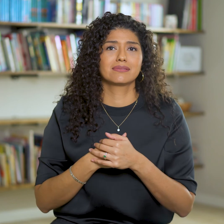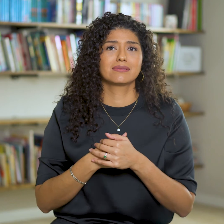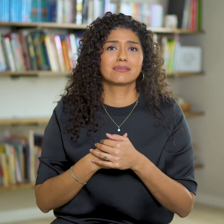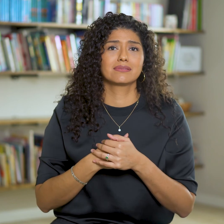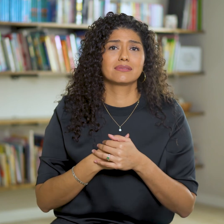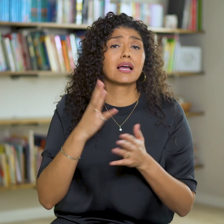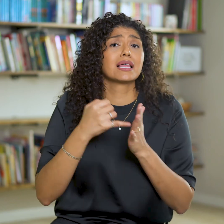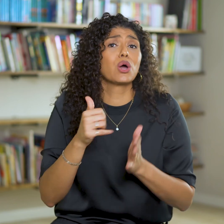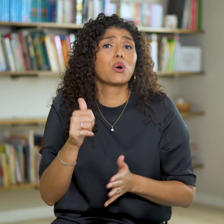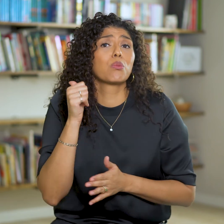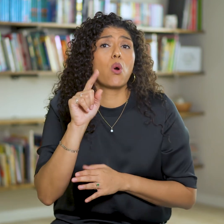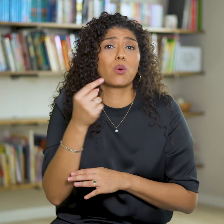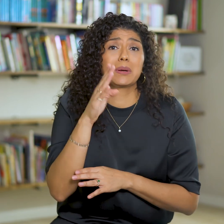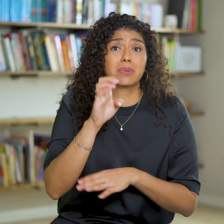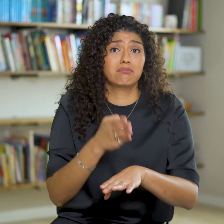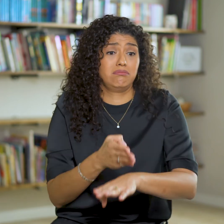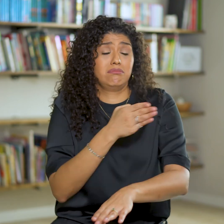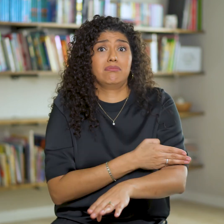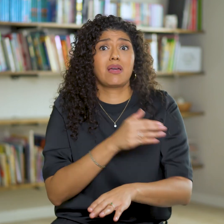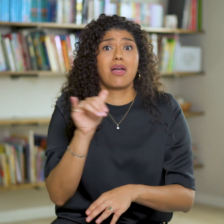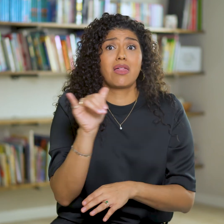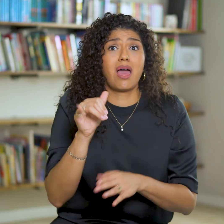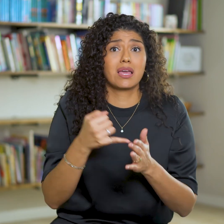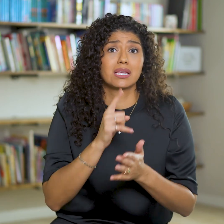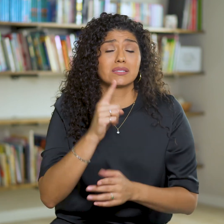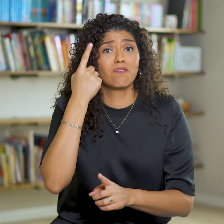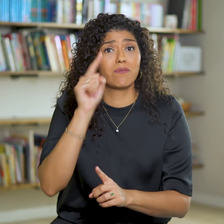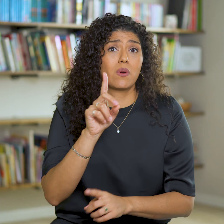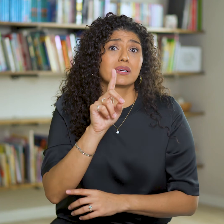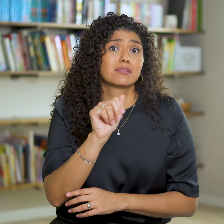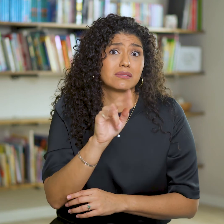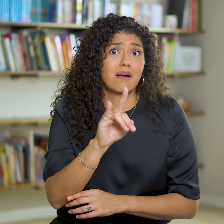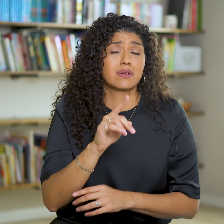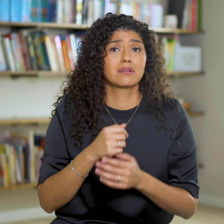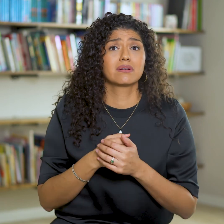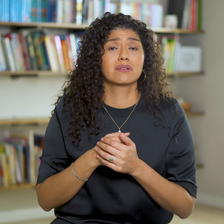It probably won’t always be an obvious upgrade like it is for David here,